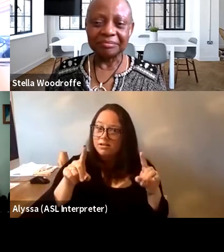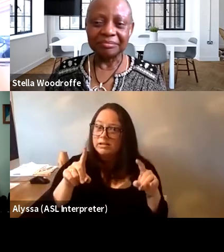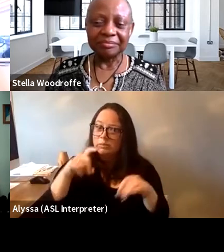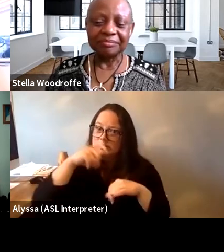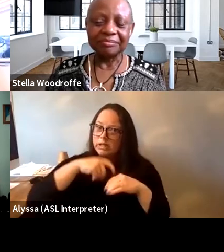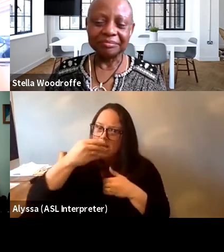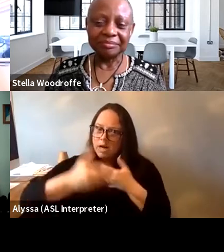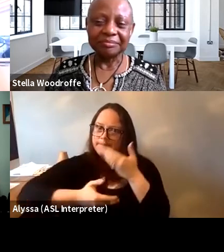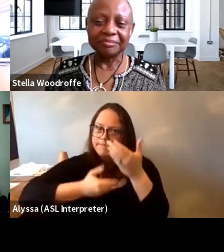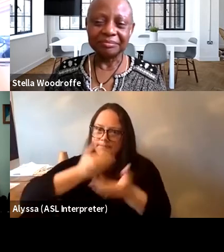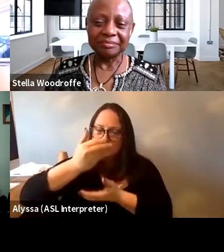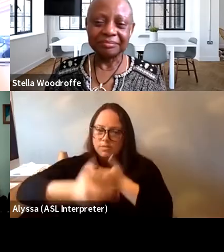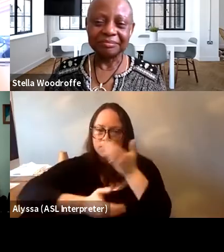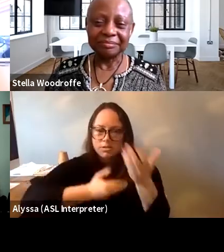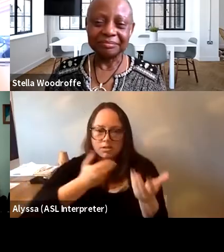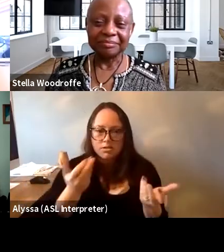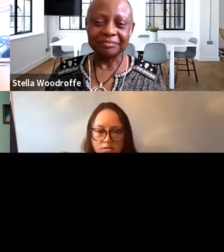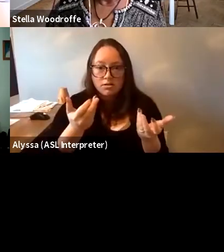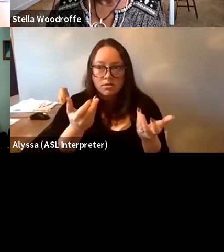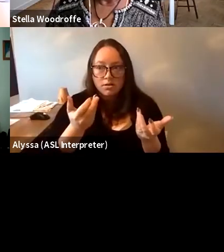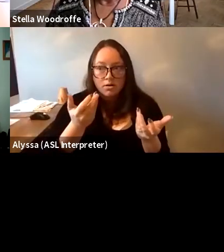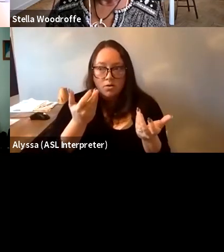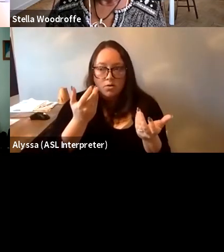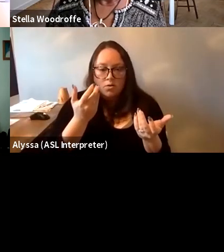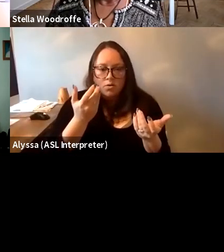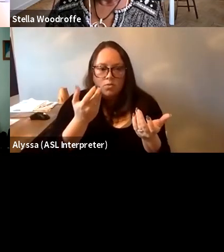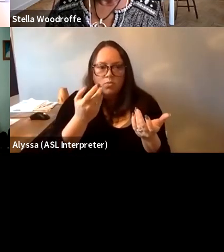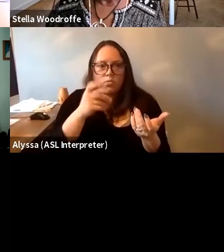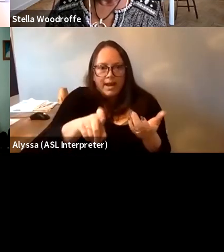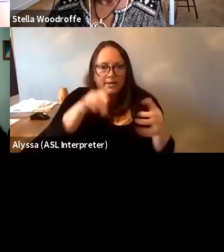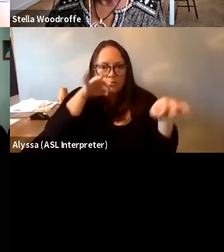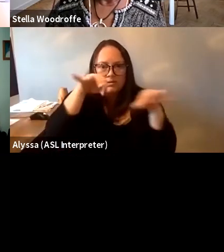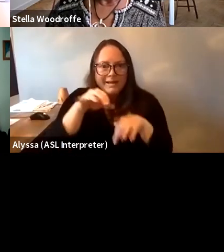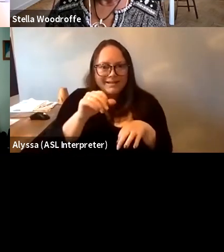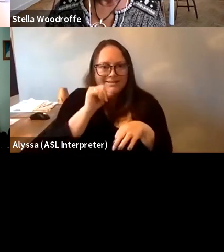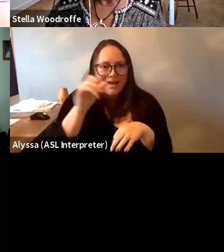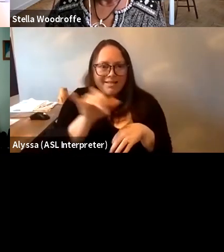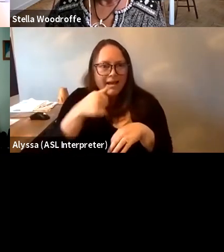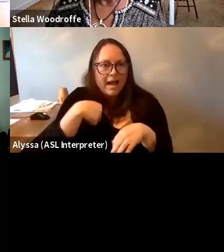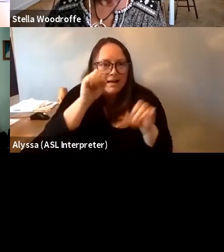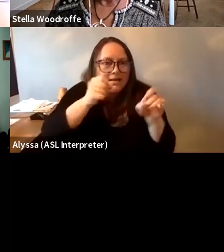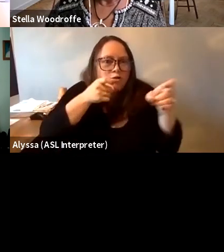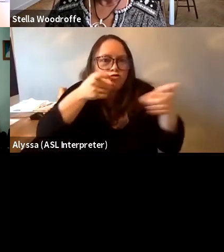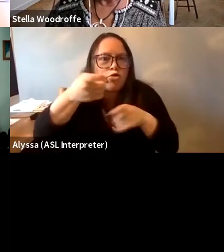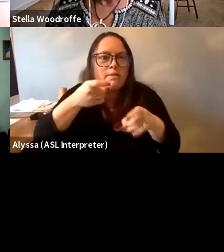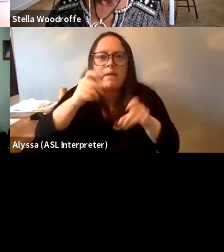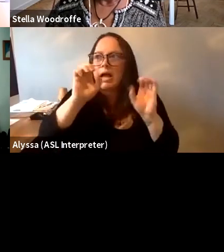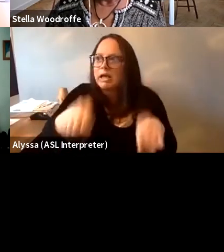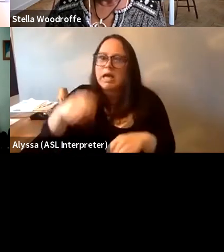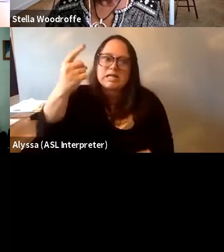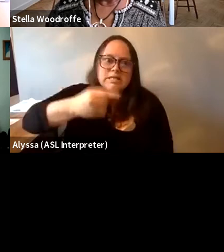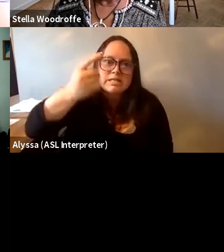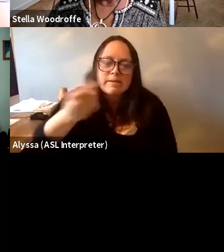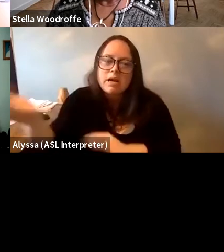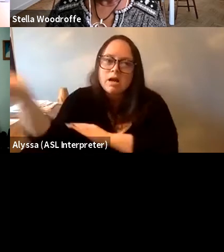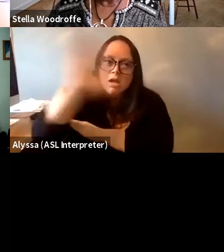point like this, so that we have control over the, you know, something, I could discipline him from today, till tomorrow, it's not going to make a difference, it's not going to